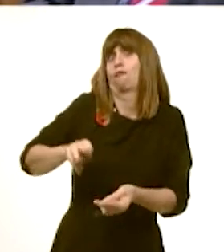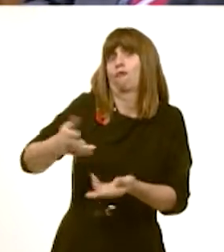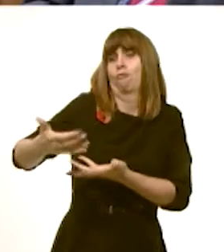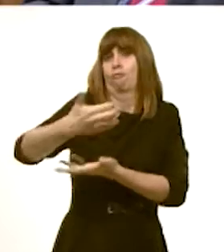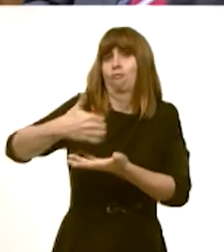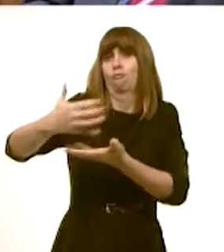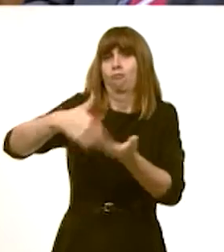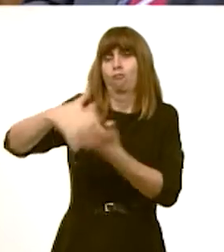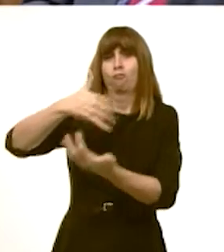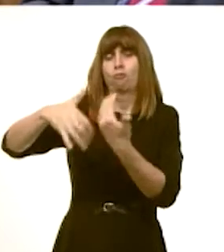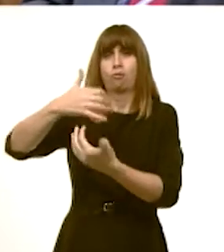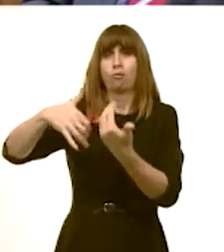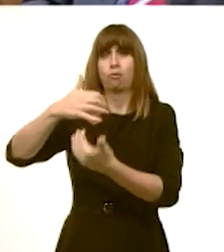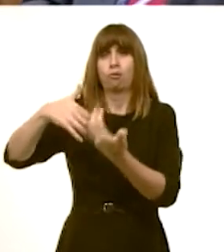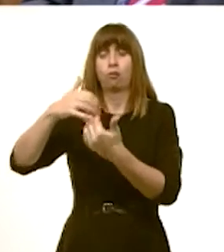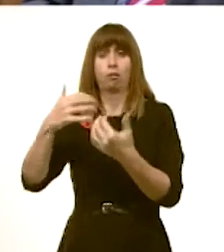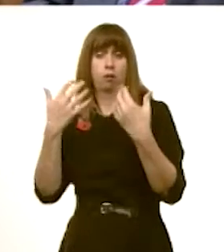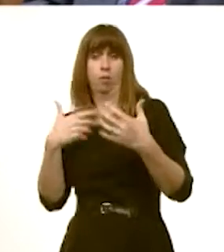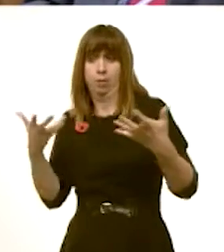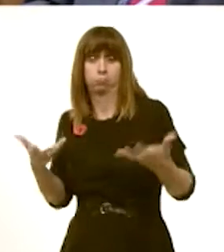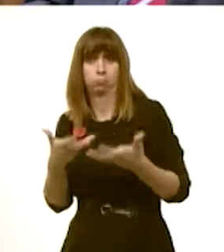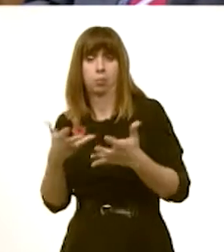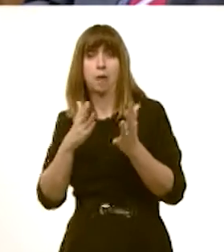Wales economic ambition board, we are promoting through the Mersey Dee Alliance.